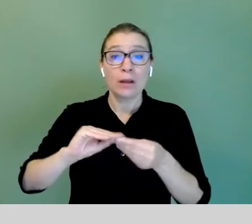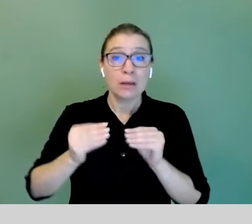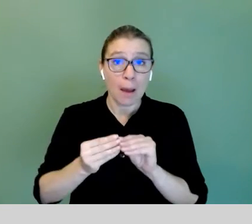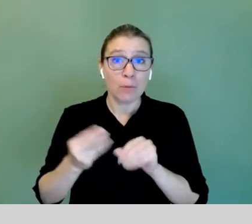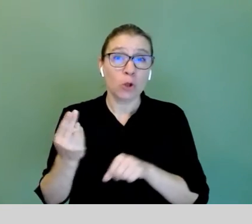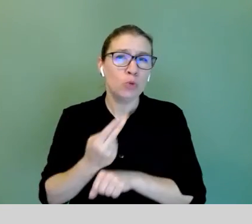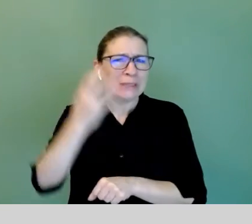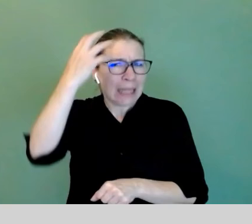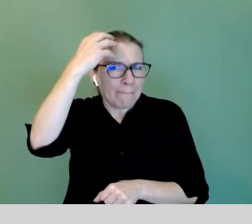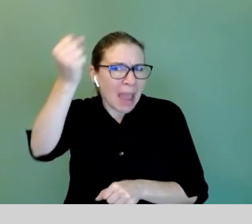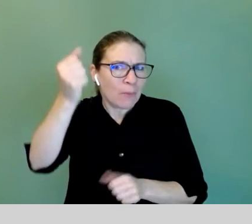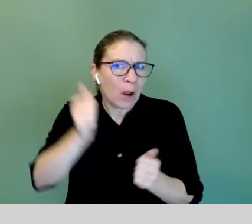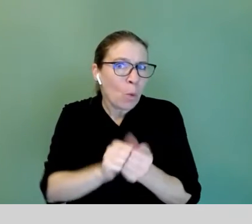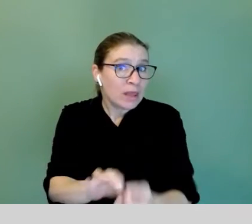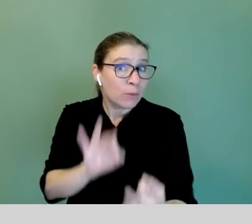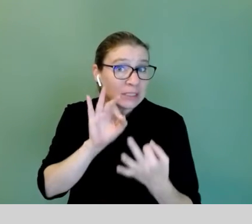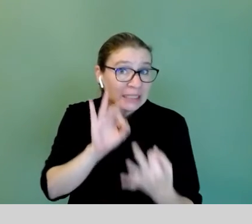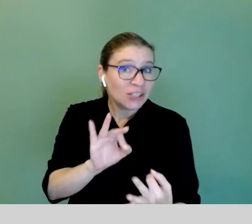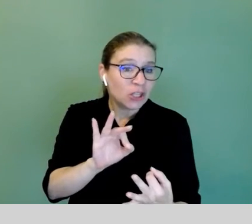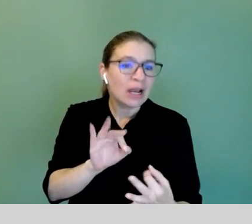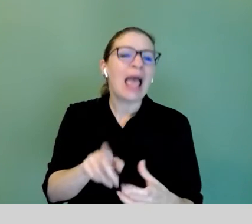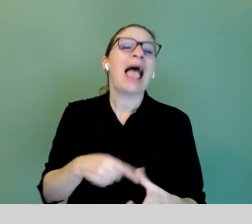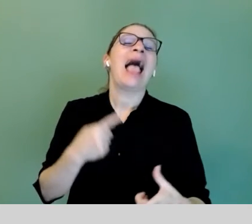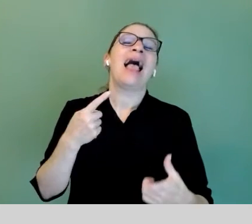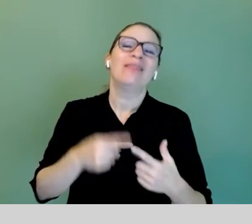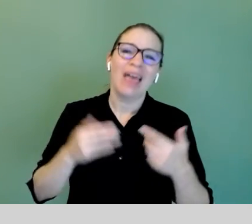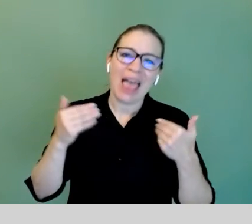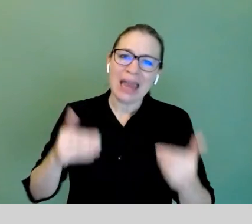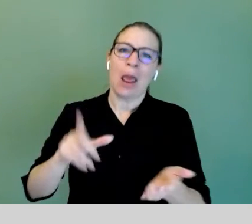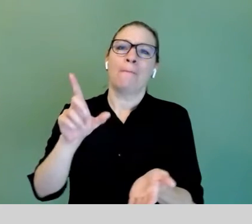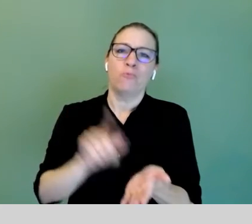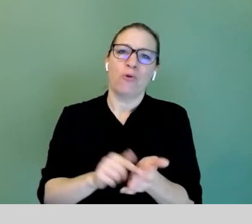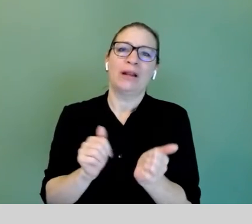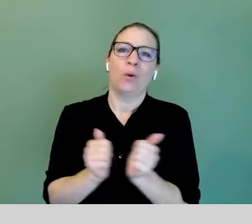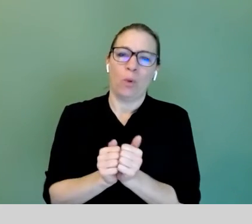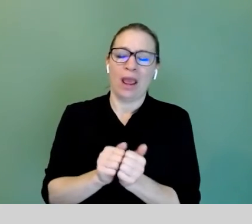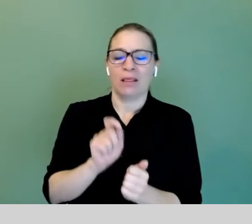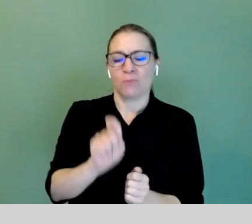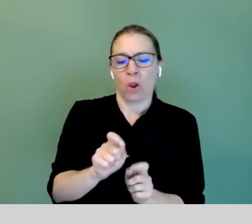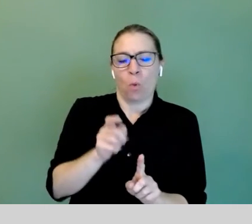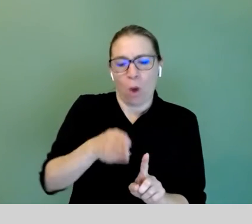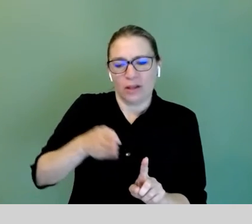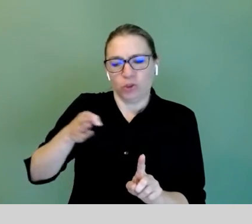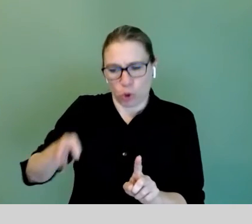that is in the memory with any precision, and then print it with two decimal places like here.